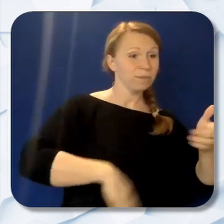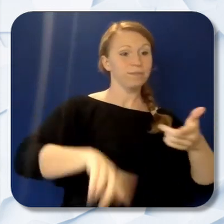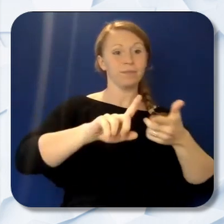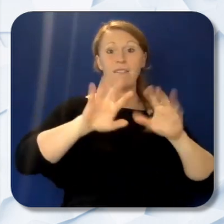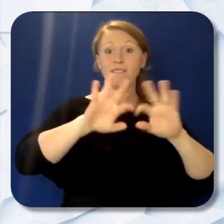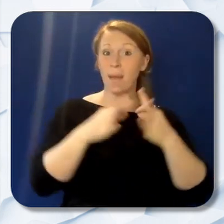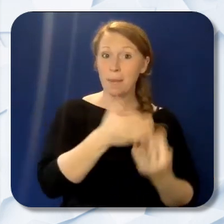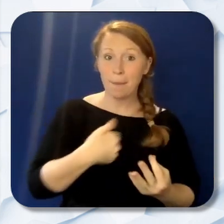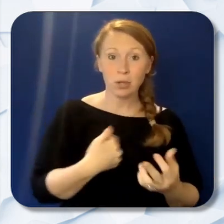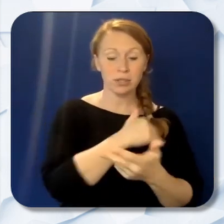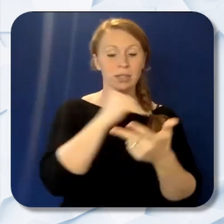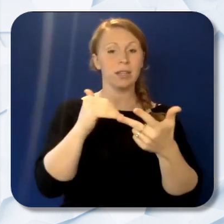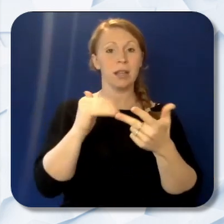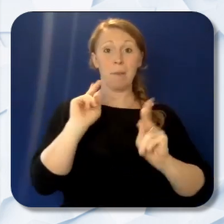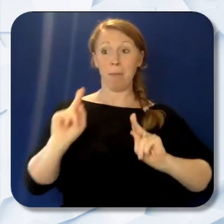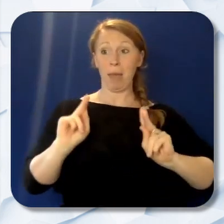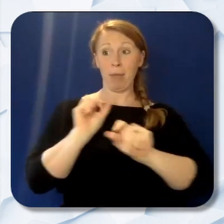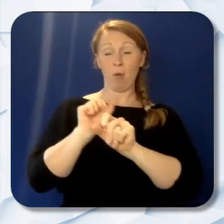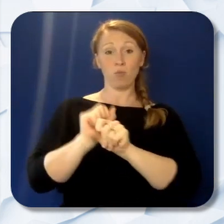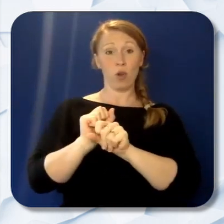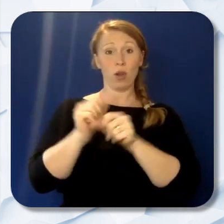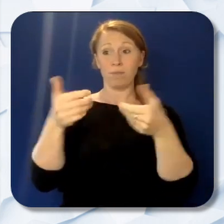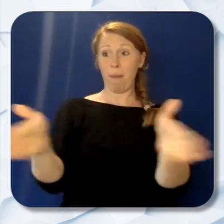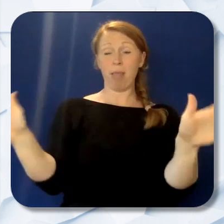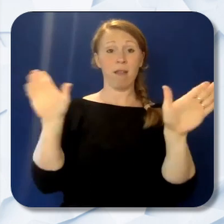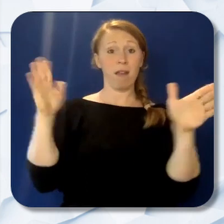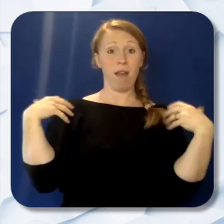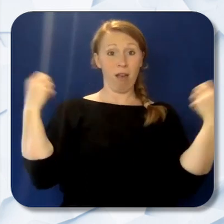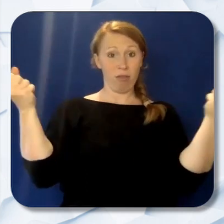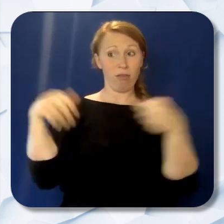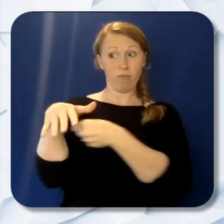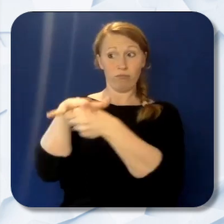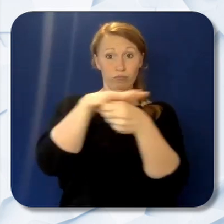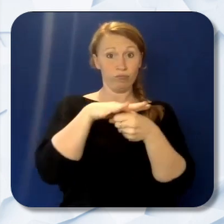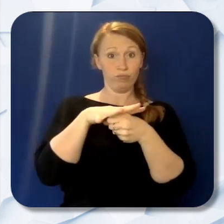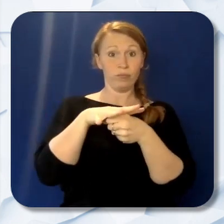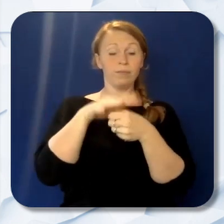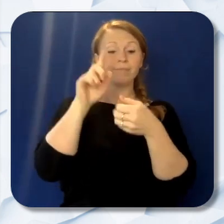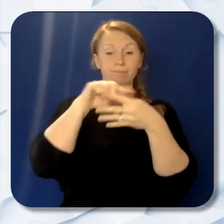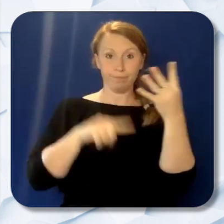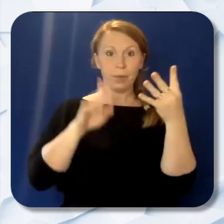hear from those who work in the public health space about things that we can do um to prevent,